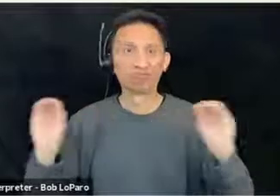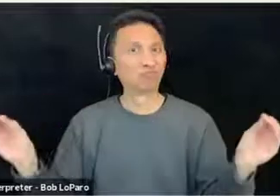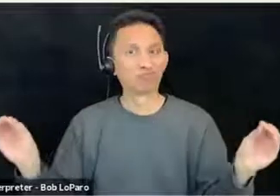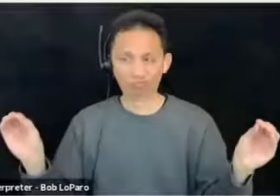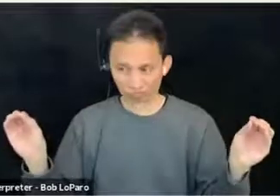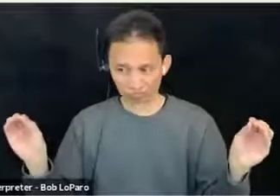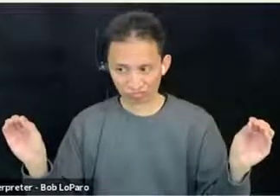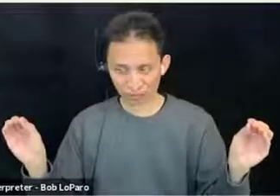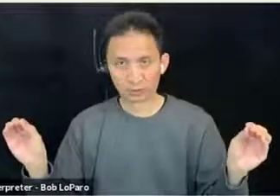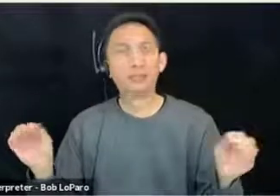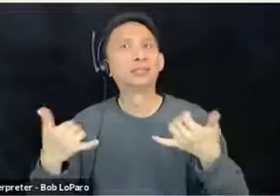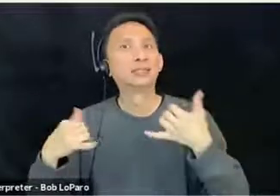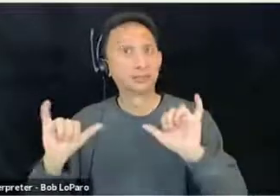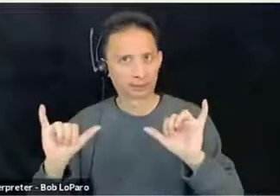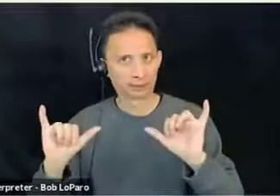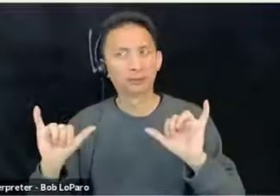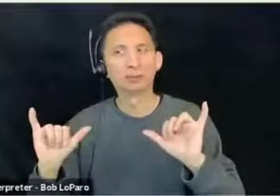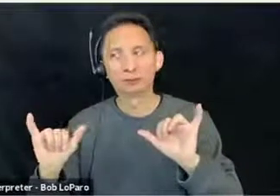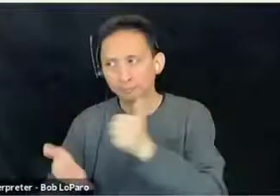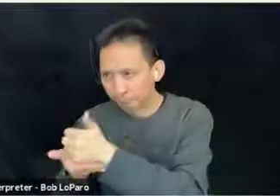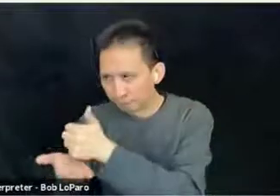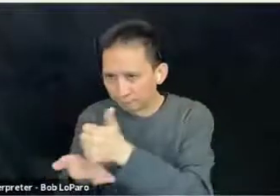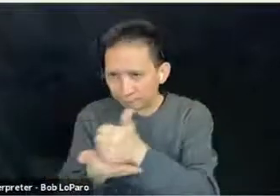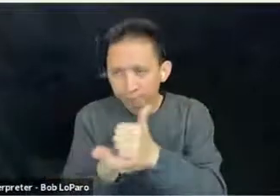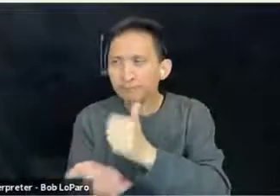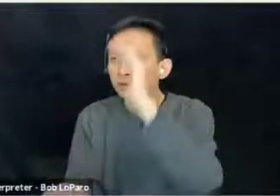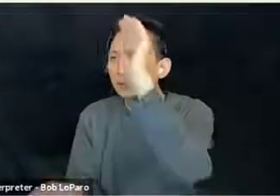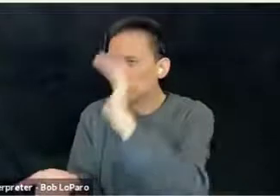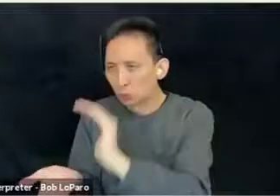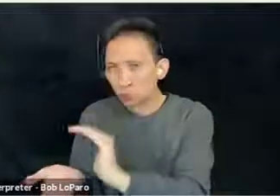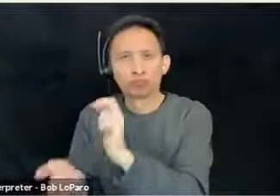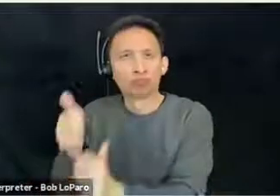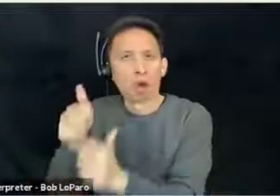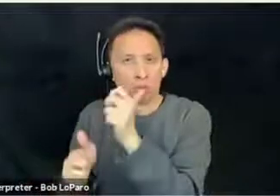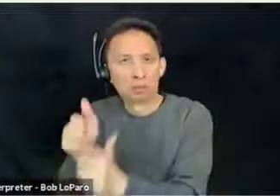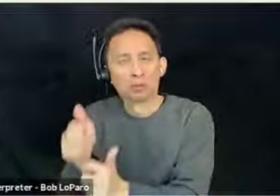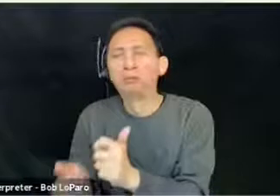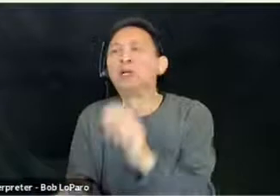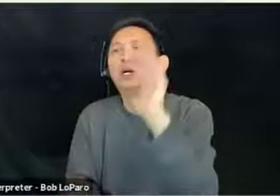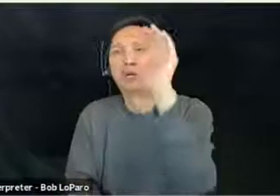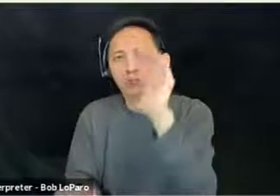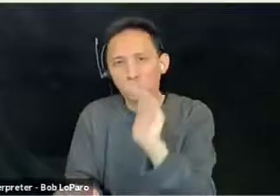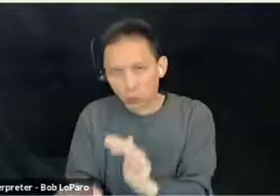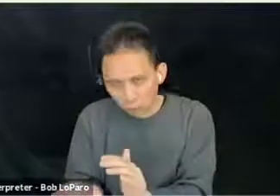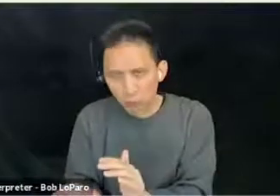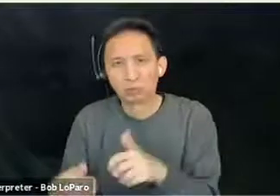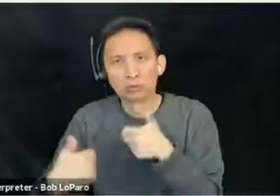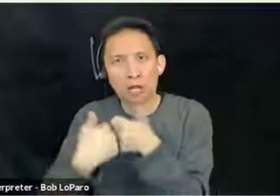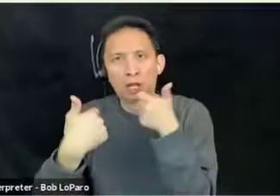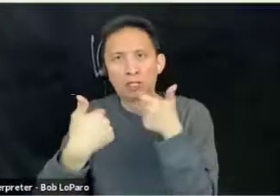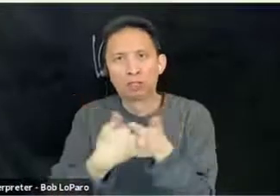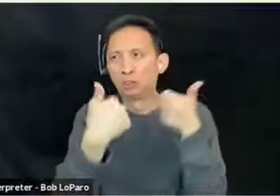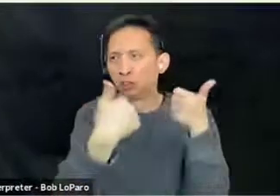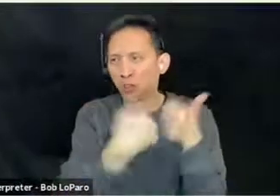there are lots of things that we can do to help these kids have a good quality of life,